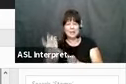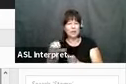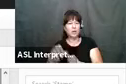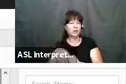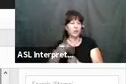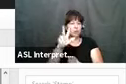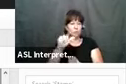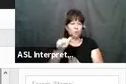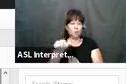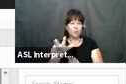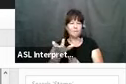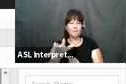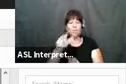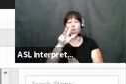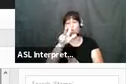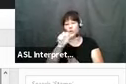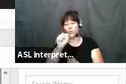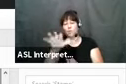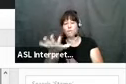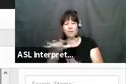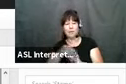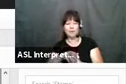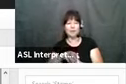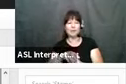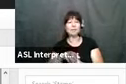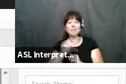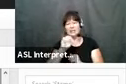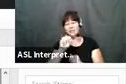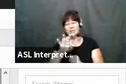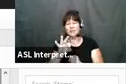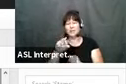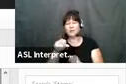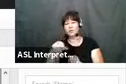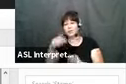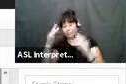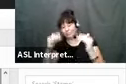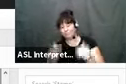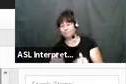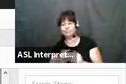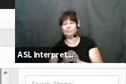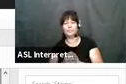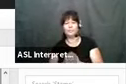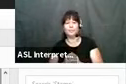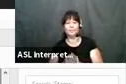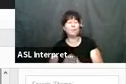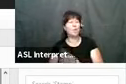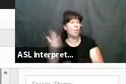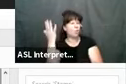Francisco, three point four and Marin at three point. So why is this? Well, it is important to keep in mind